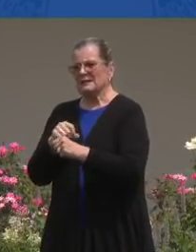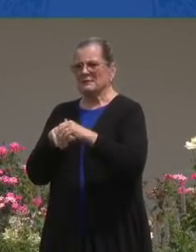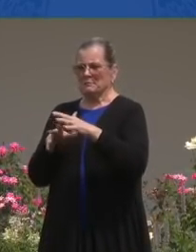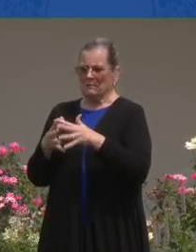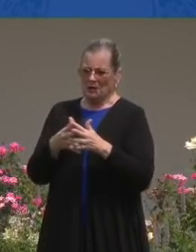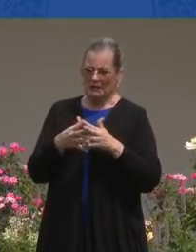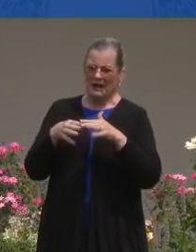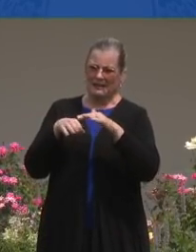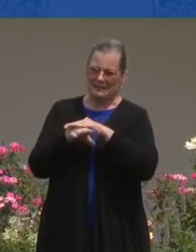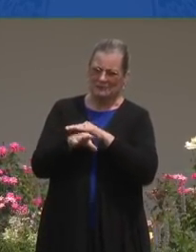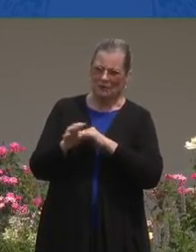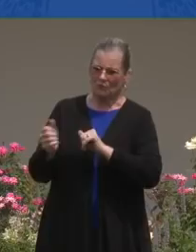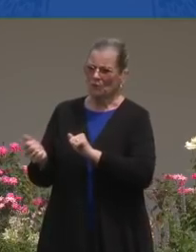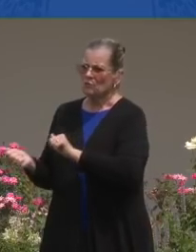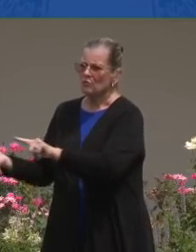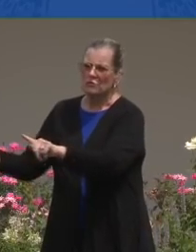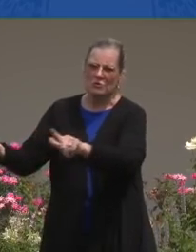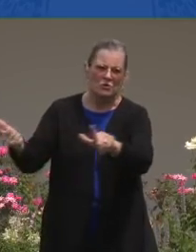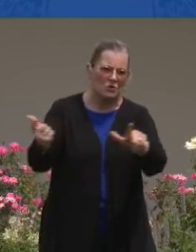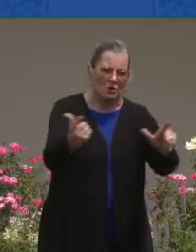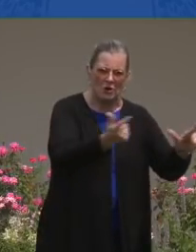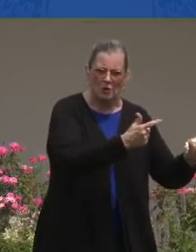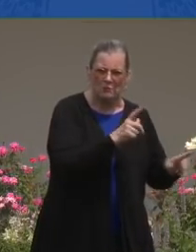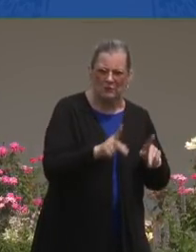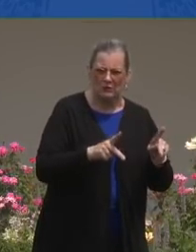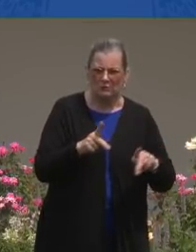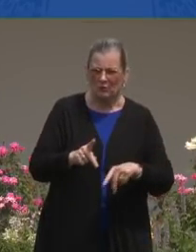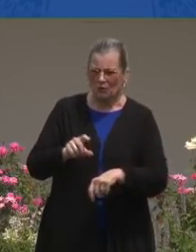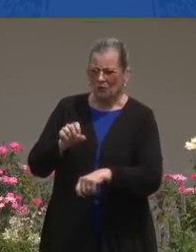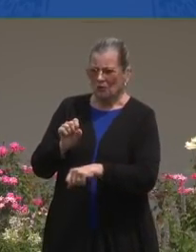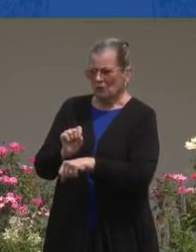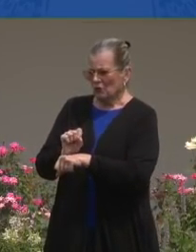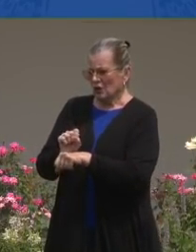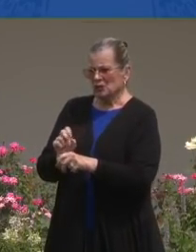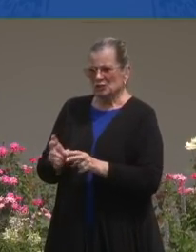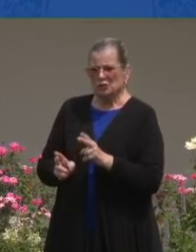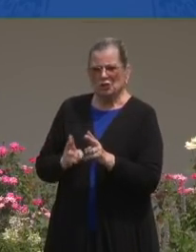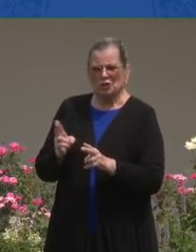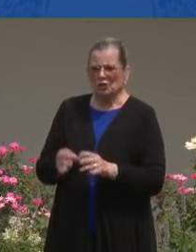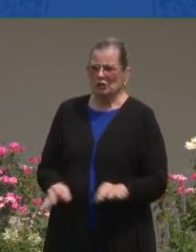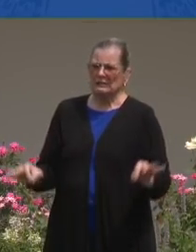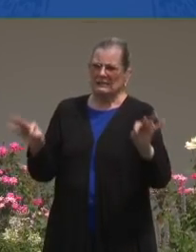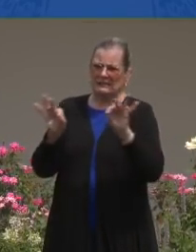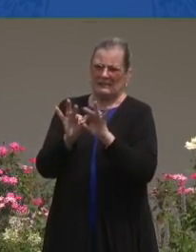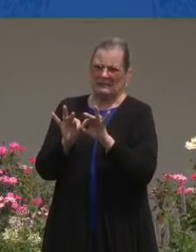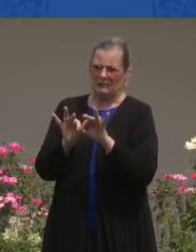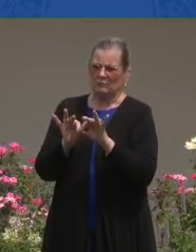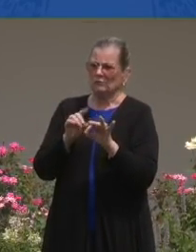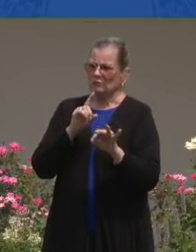And the reason we do it is obviously important because every person in our country